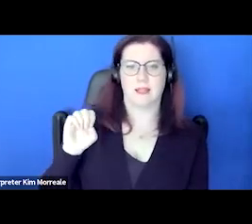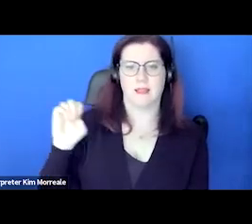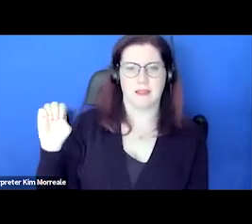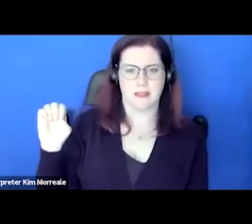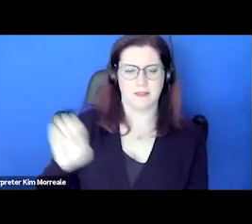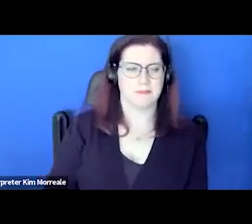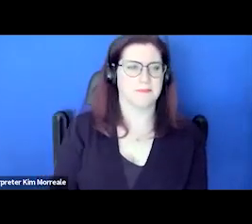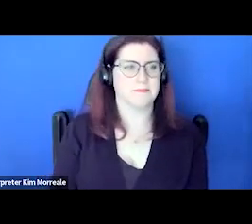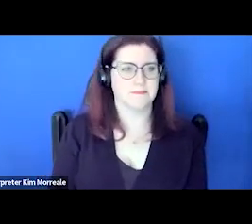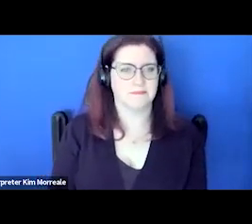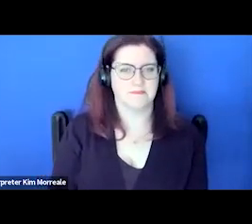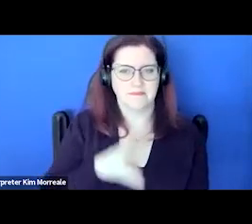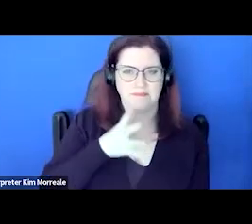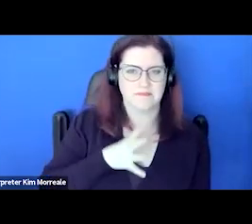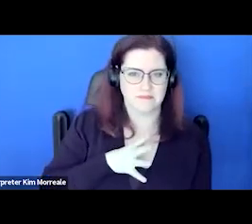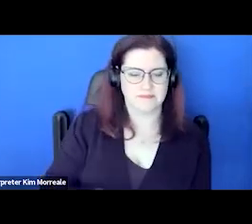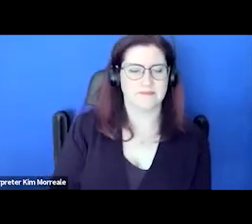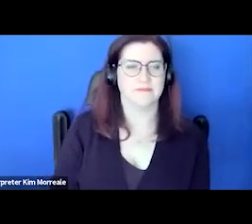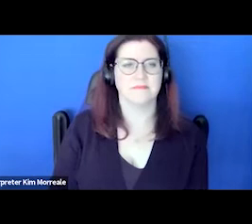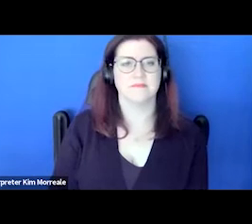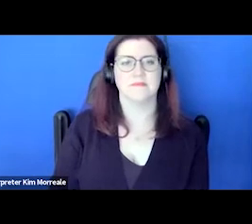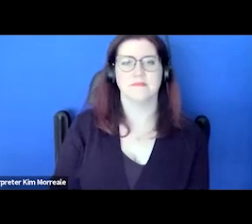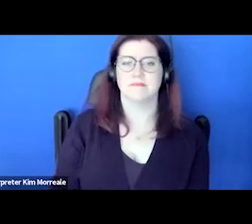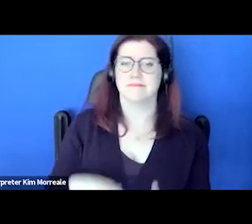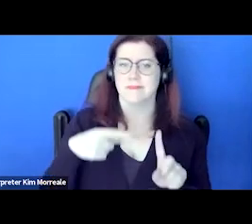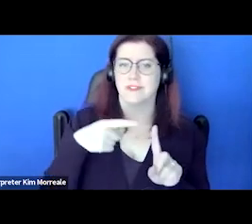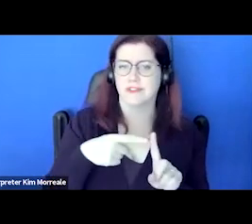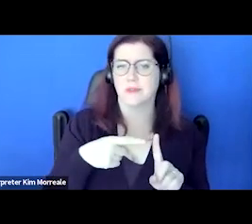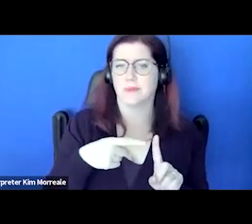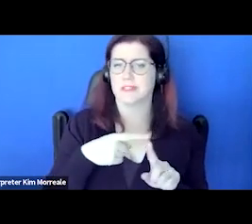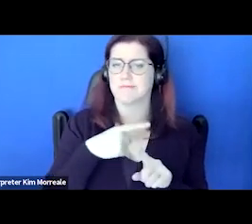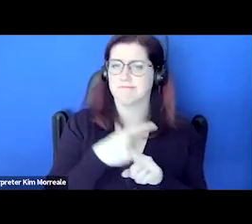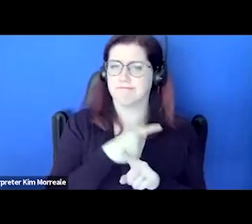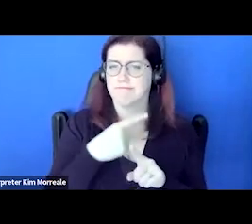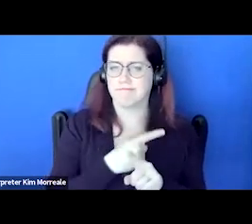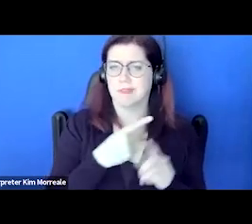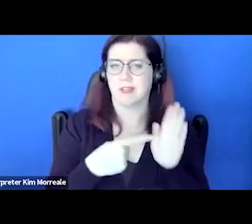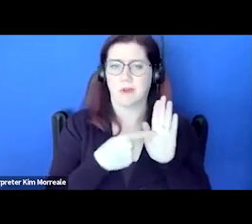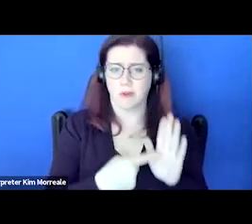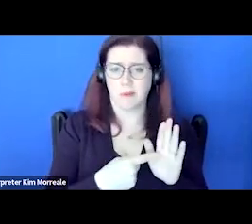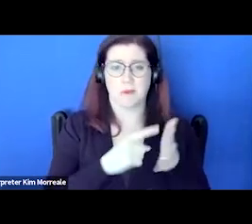She was a classic, classic representation of all of these issues.